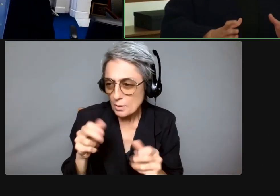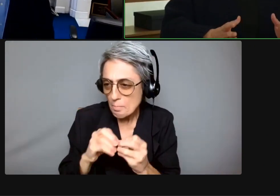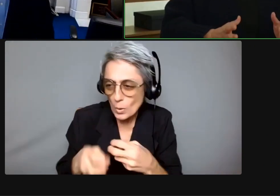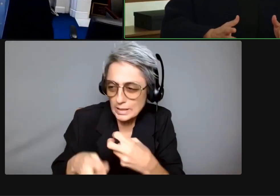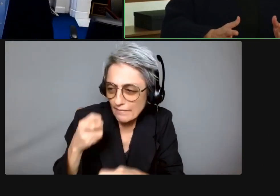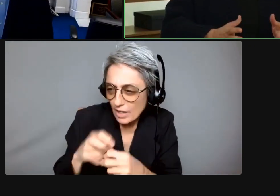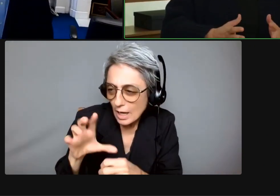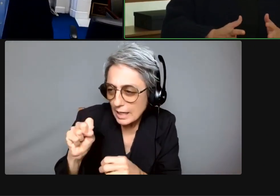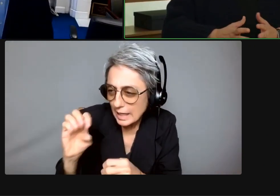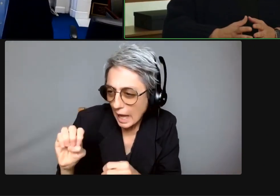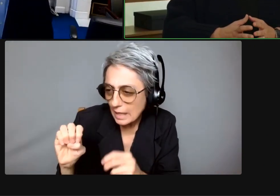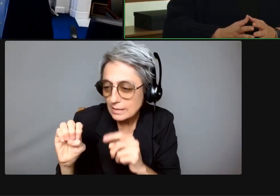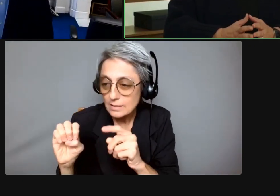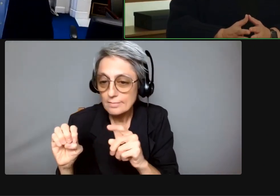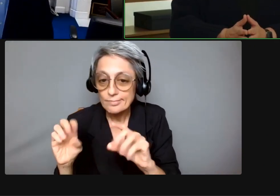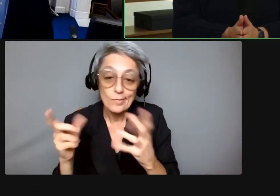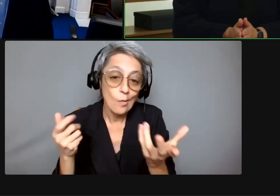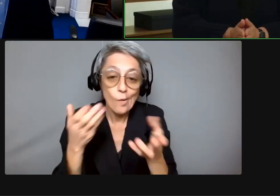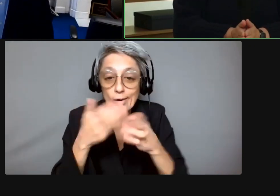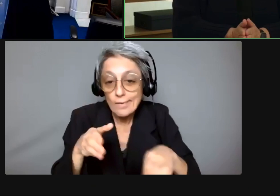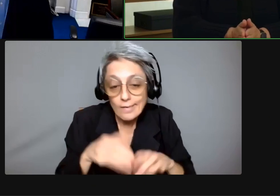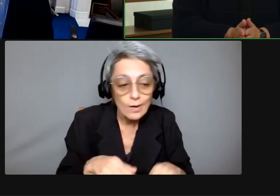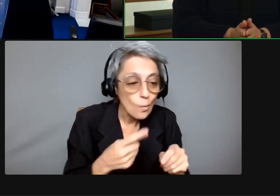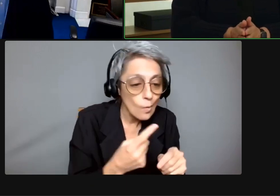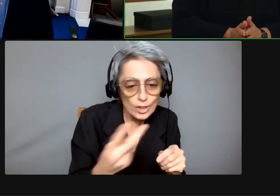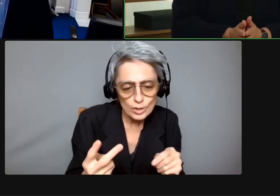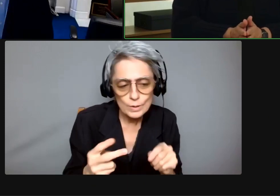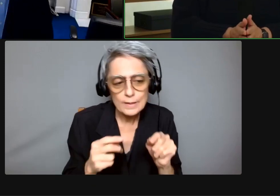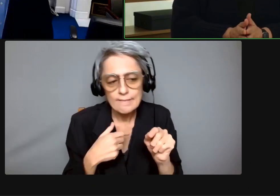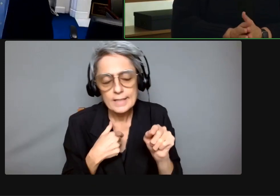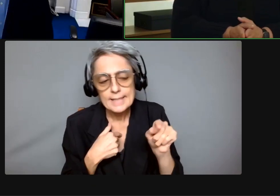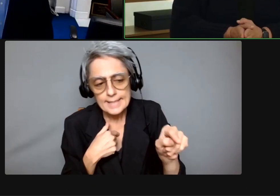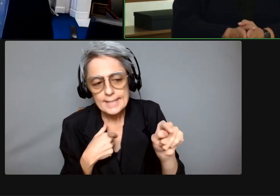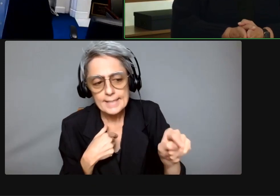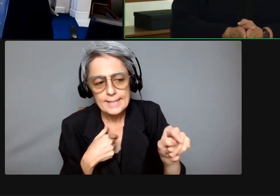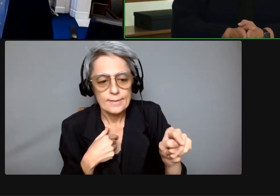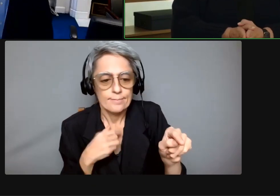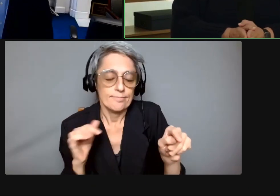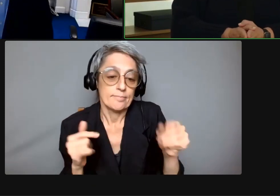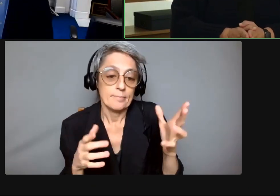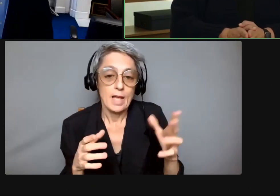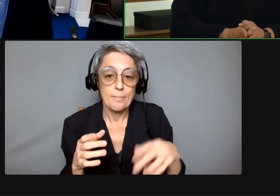but pick one and say there's something about, you know, a lighthouse project